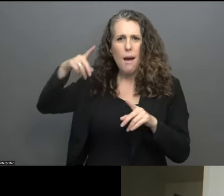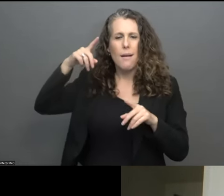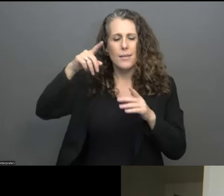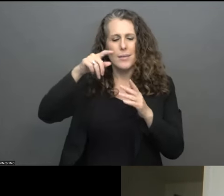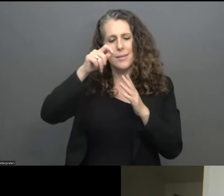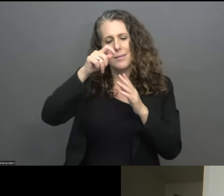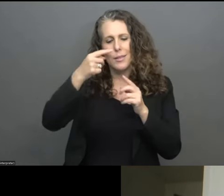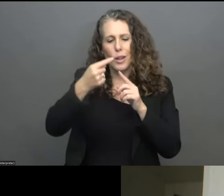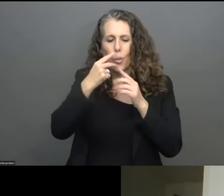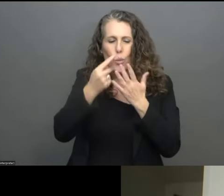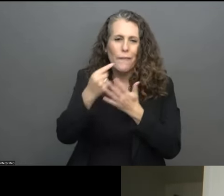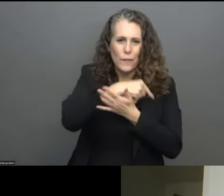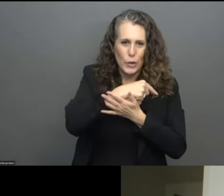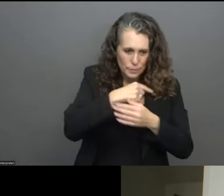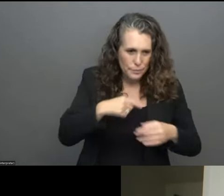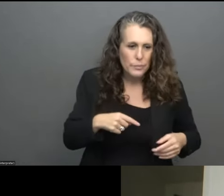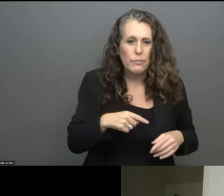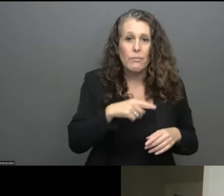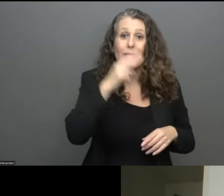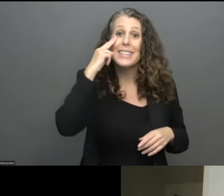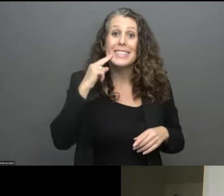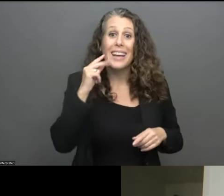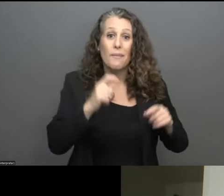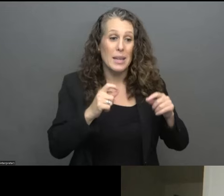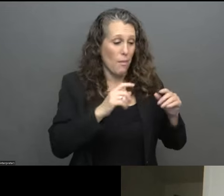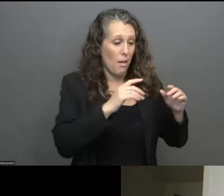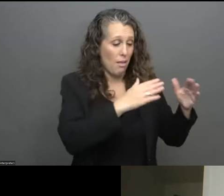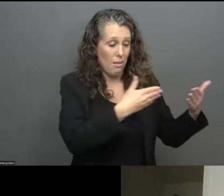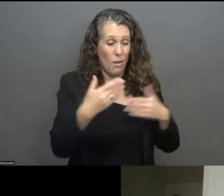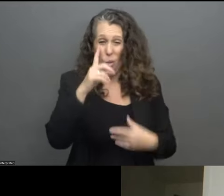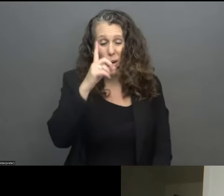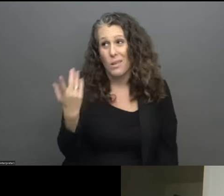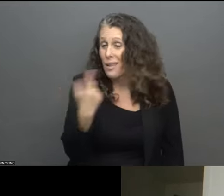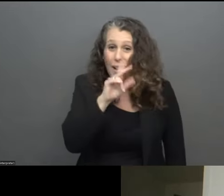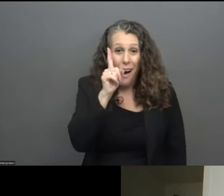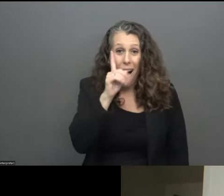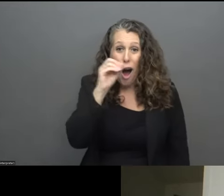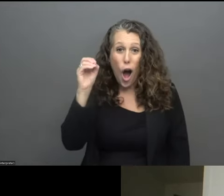The first 100% but appraisal. 10:31:07 According to the KPI, the top performing